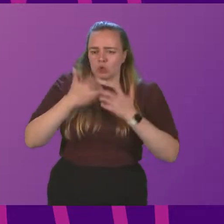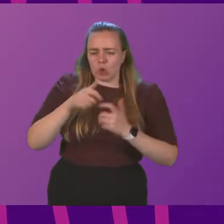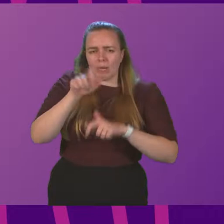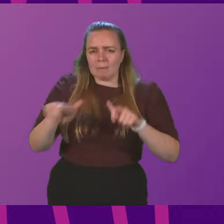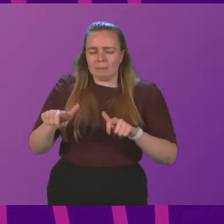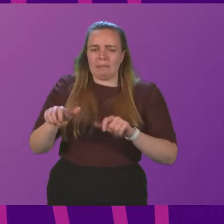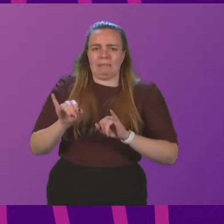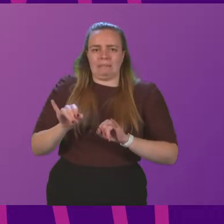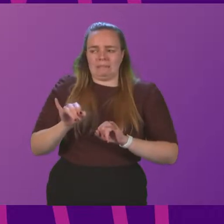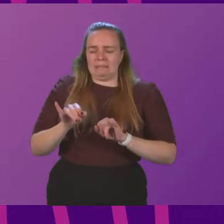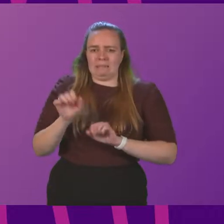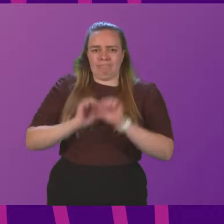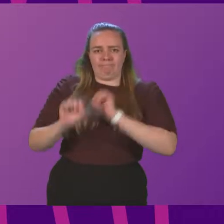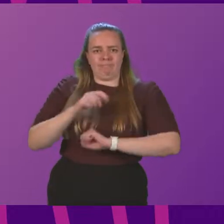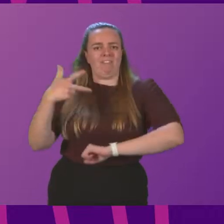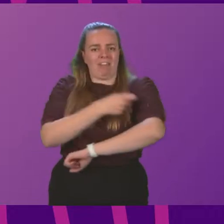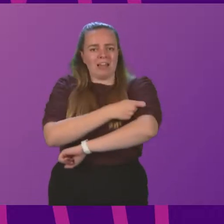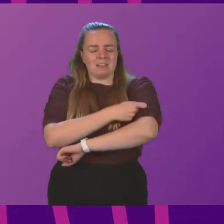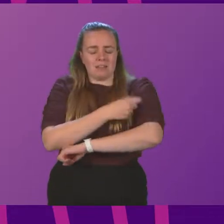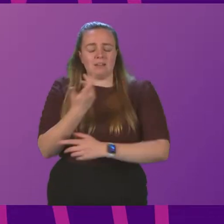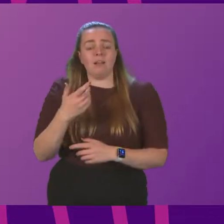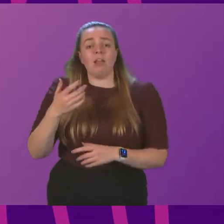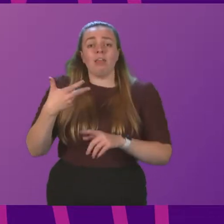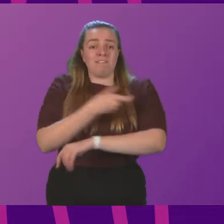when the time comes, booster jabs. Although the benefits of being vaccinated far outweigh